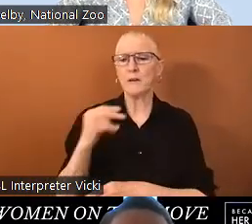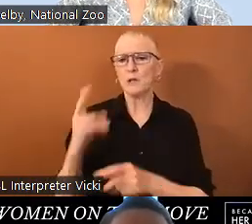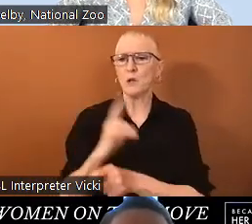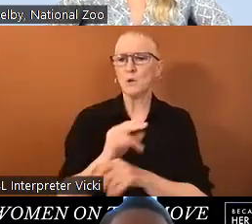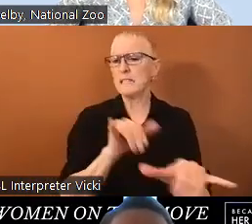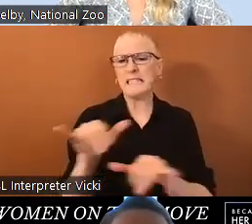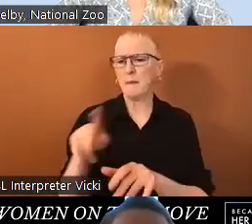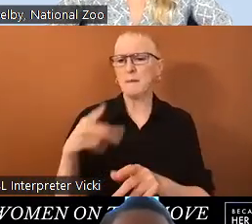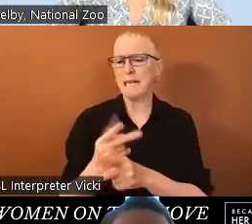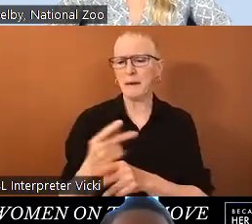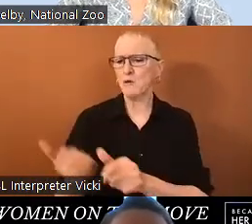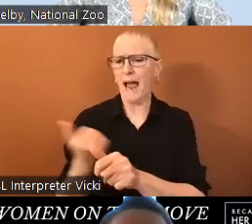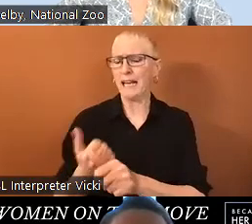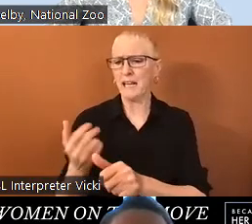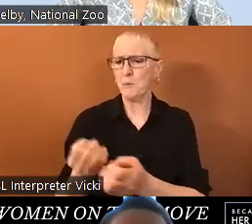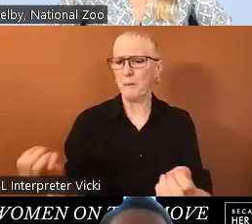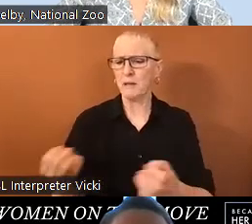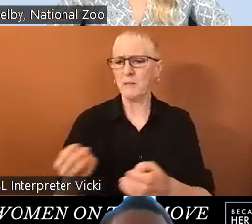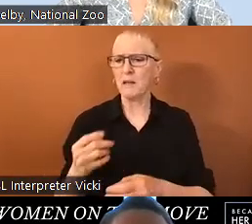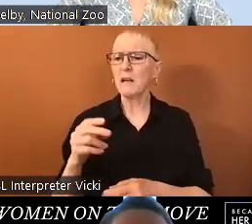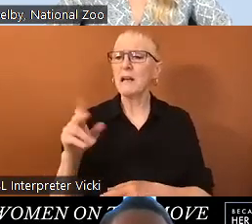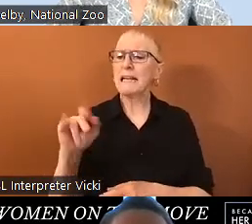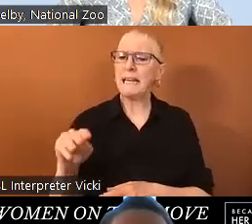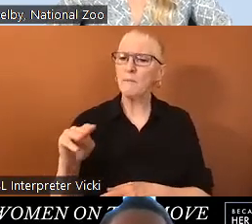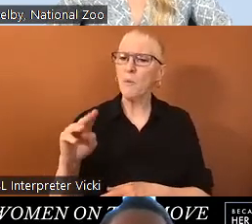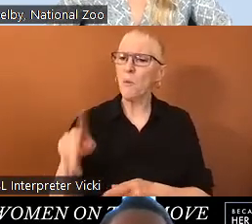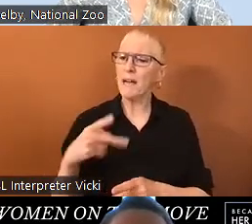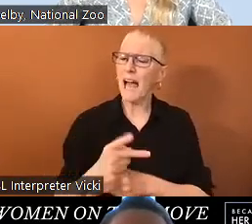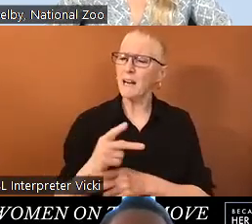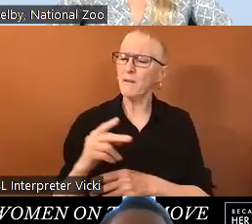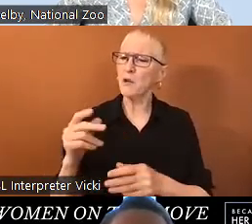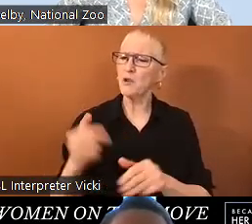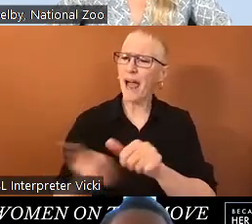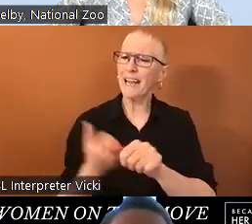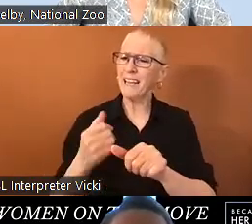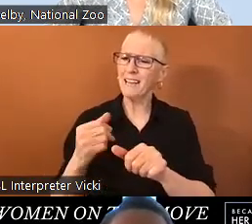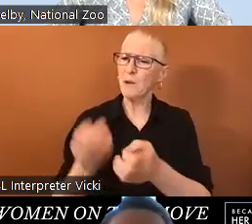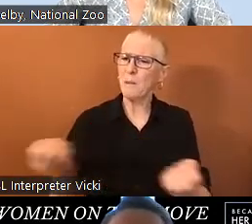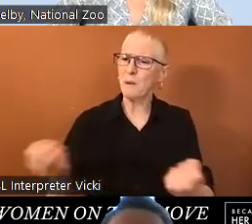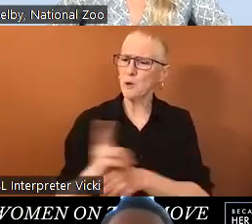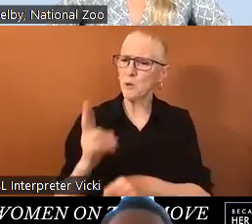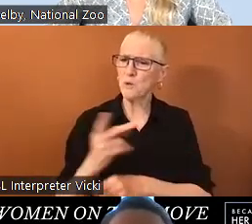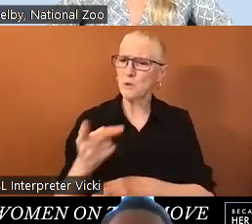will use. So Kim, what kind of tracking device and technology do you primarily use?